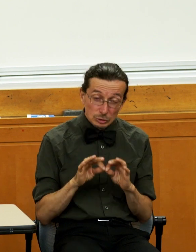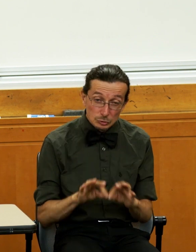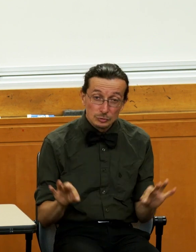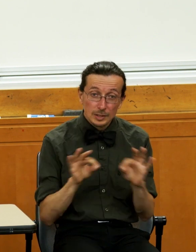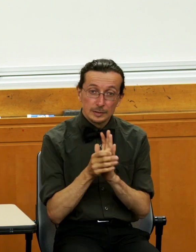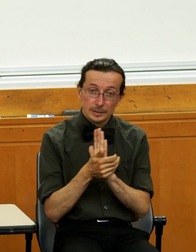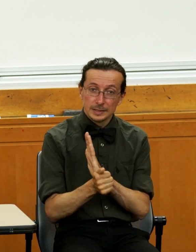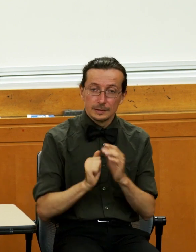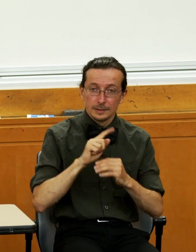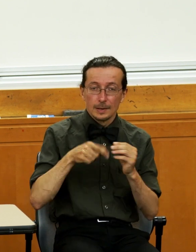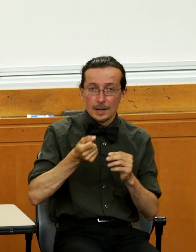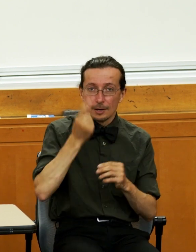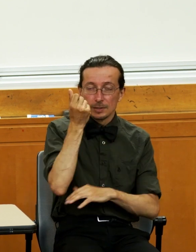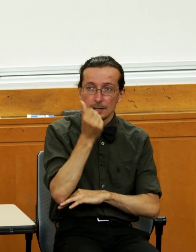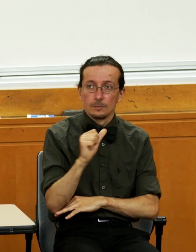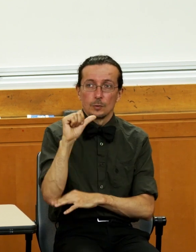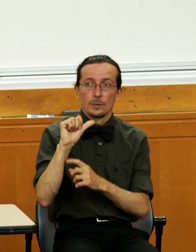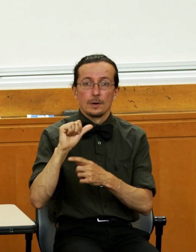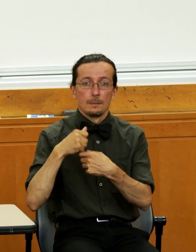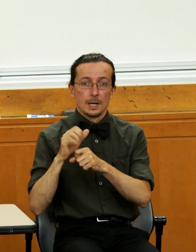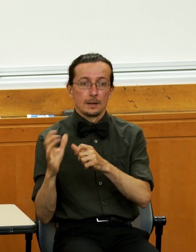the movement and like making that part of their identity as a lawyer?